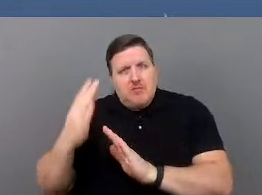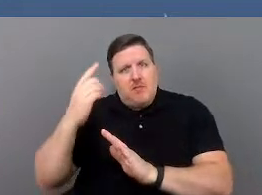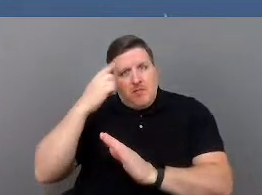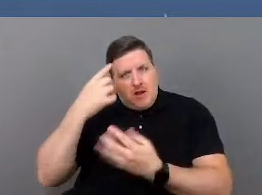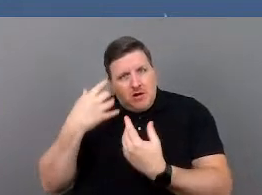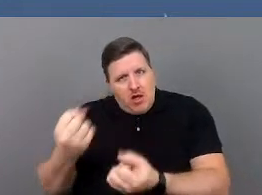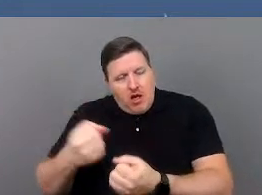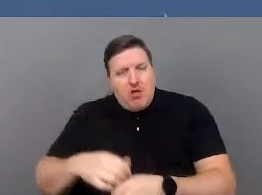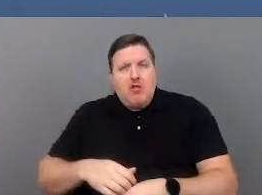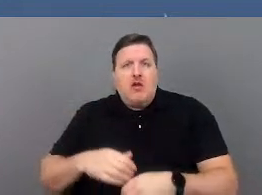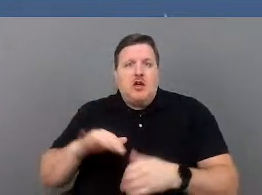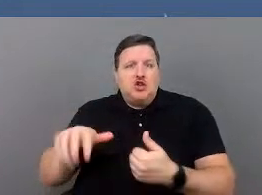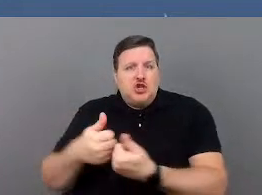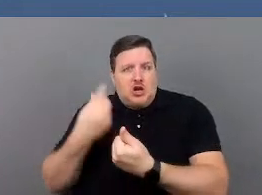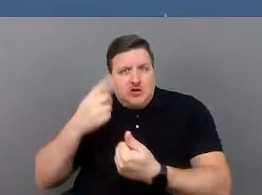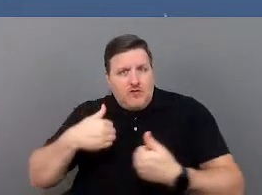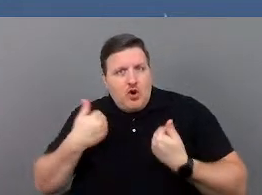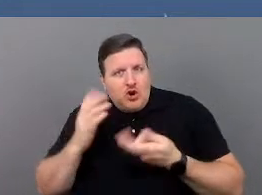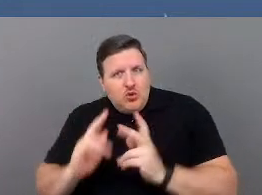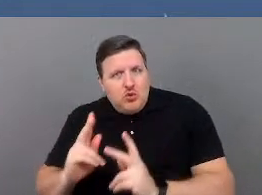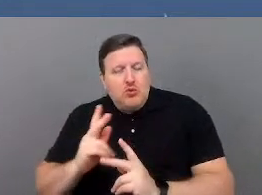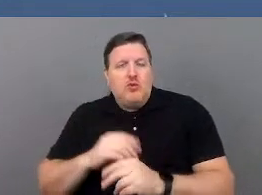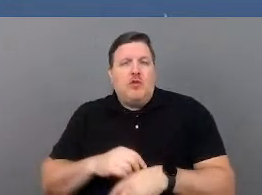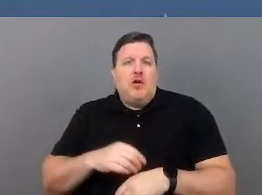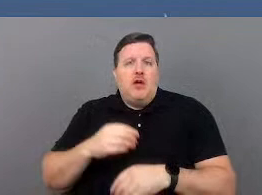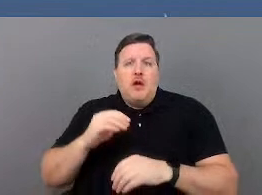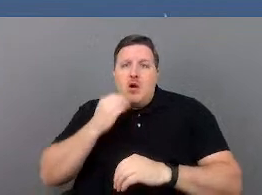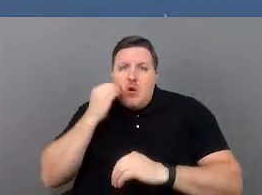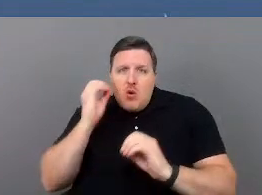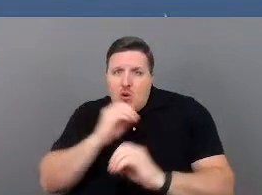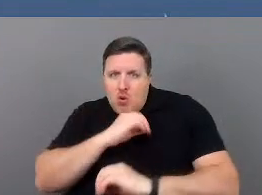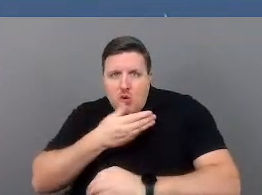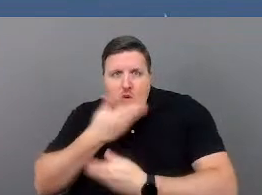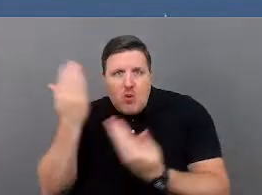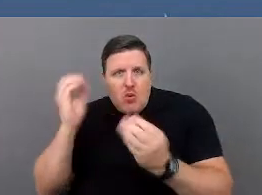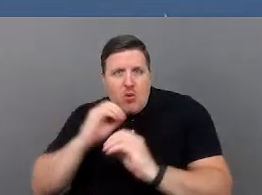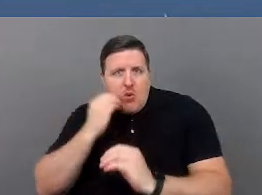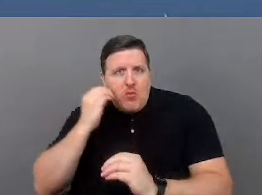FOR THIS REASON I'M SURPRISED AND DISAPPOINTED BY THE SIZE OF THE FUNDING DISPARITY BETWEEN THE